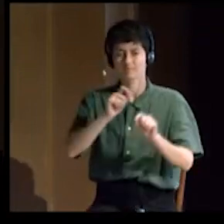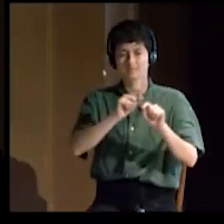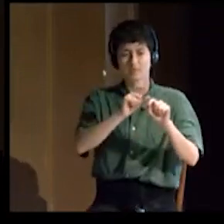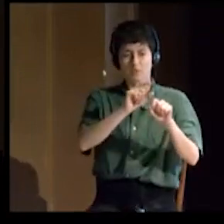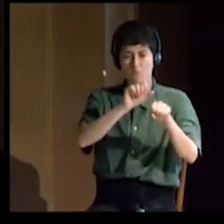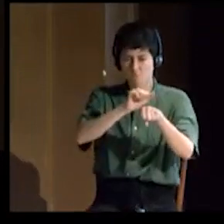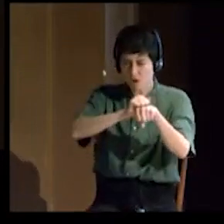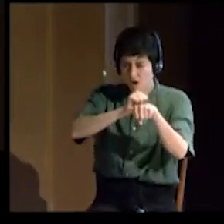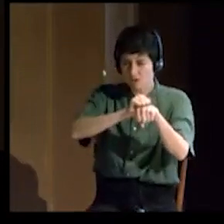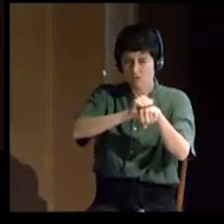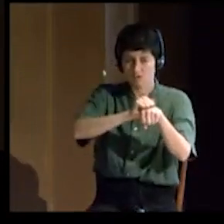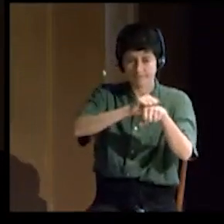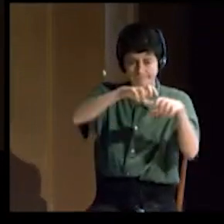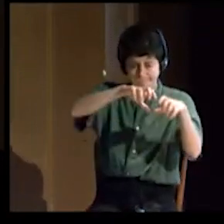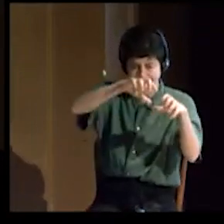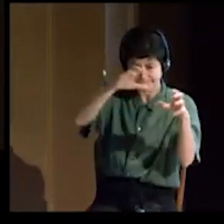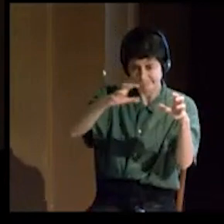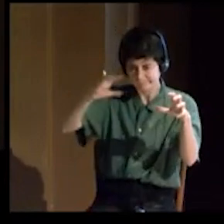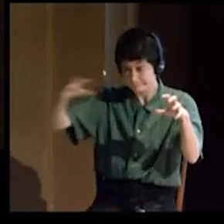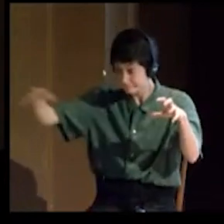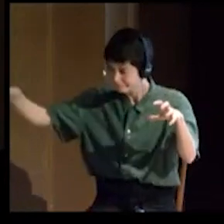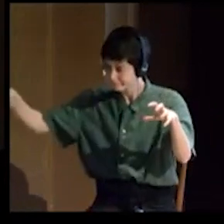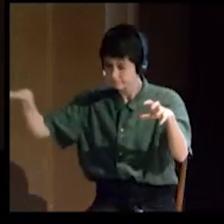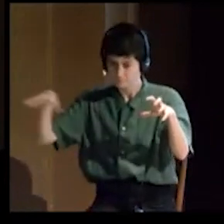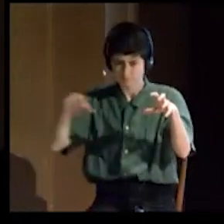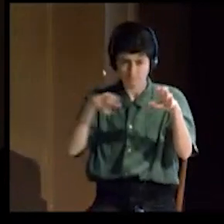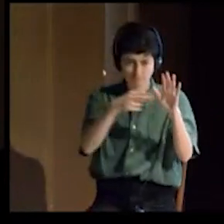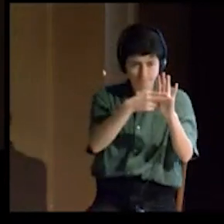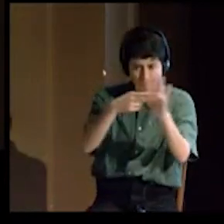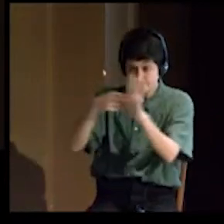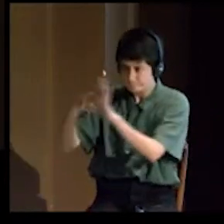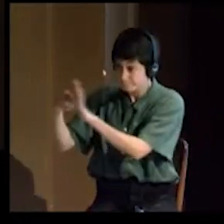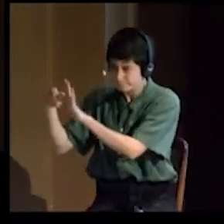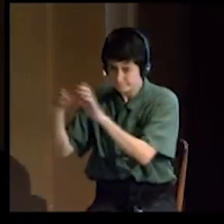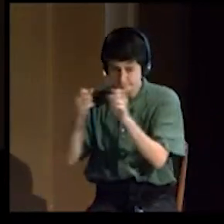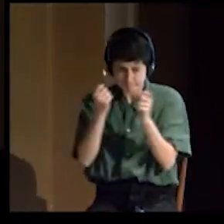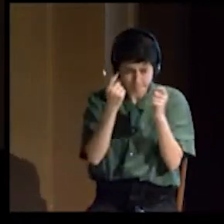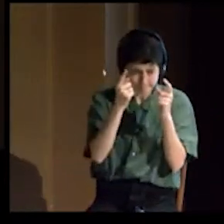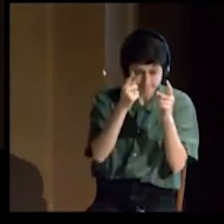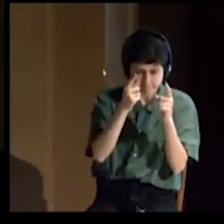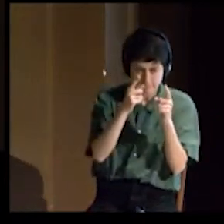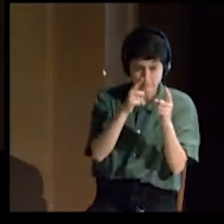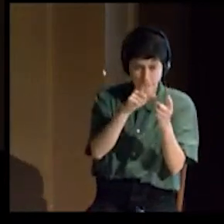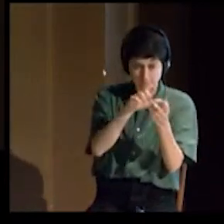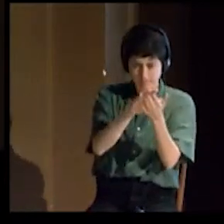and to understand their potential to become CO2 sequestration sites.